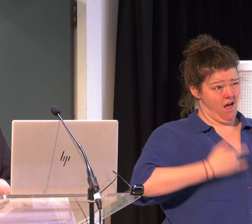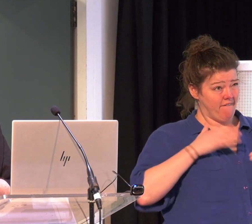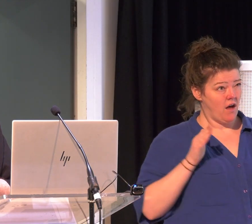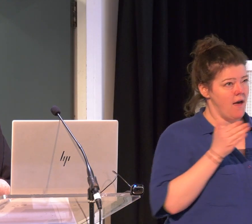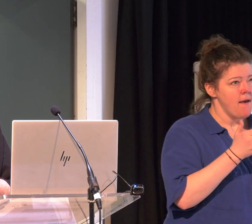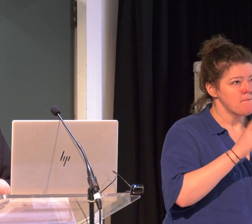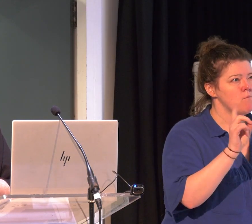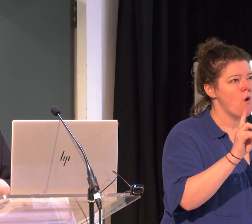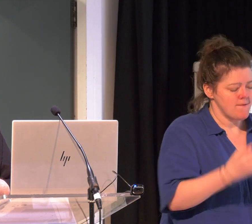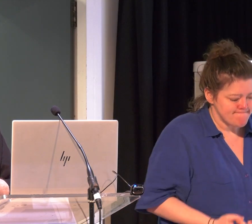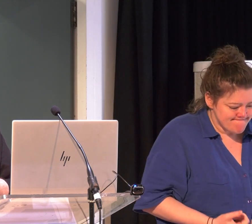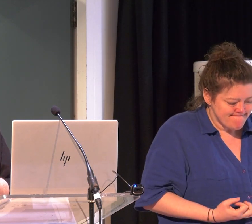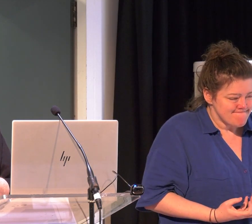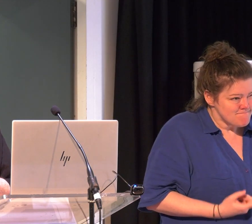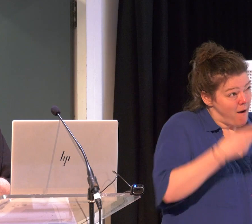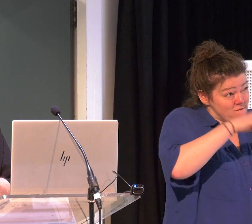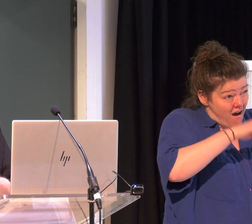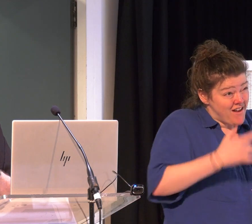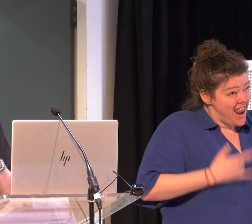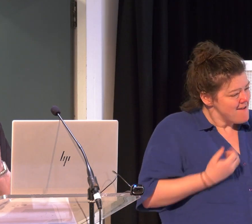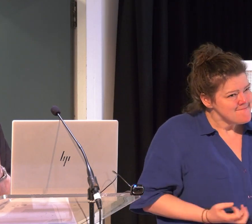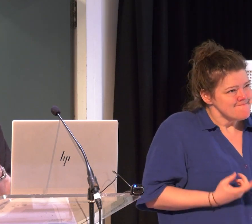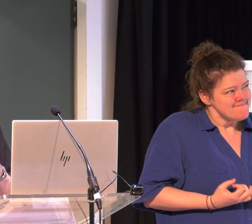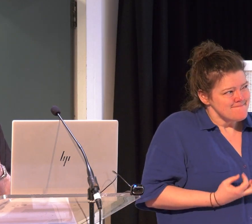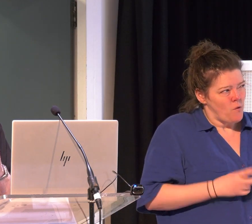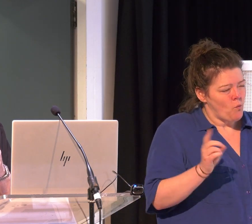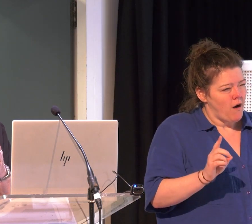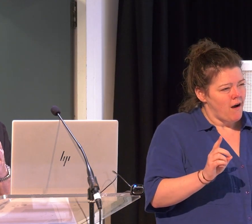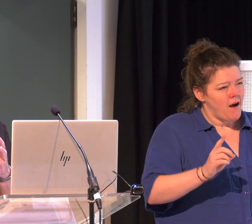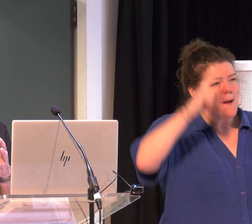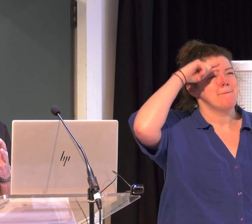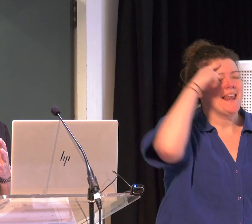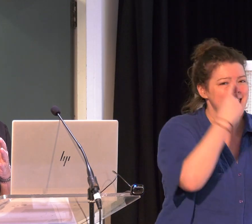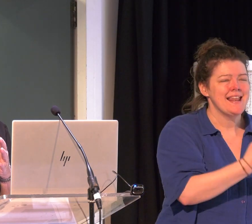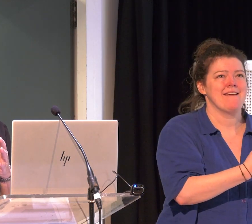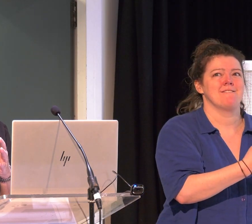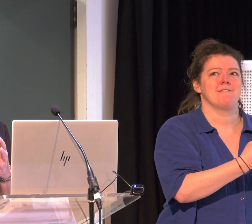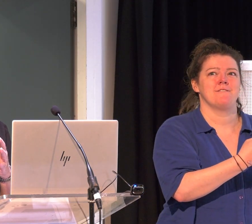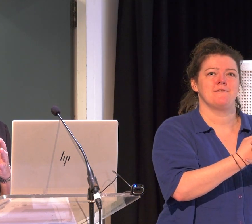and what guided my life of my father was a belief that